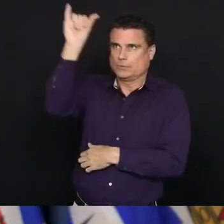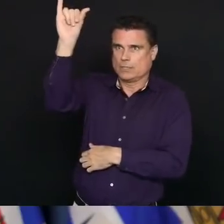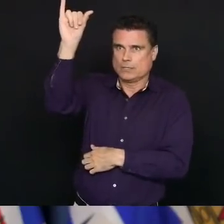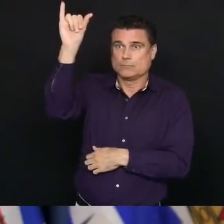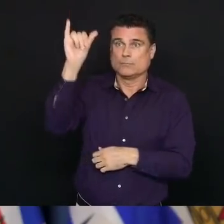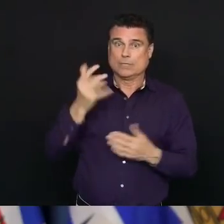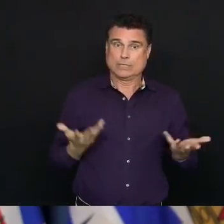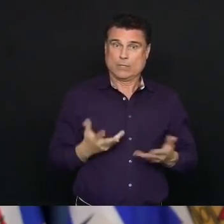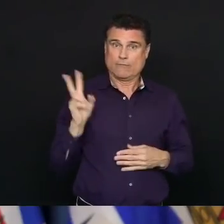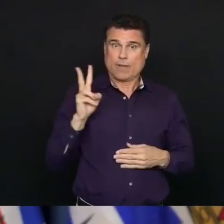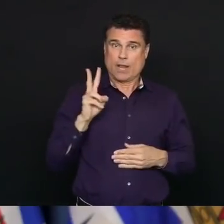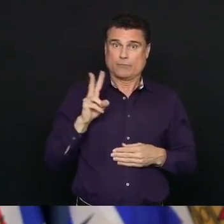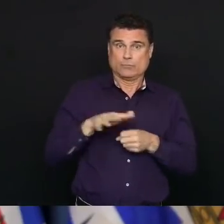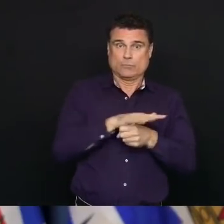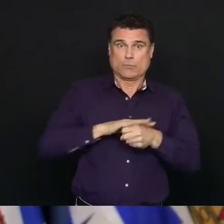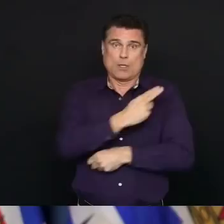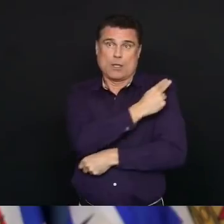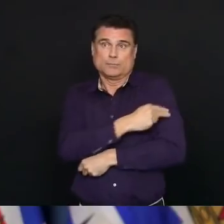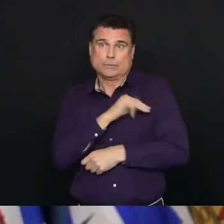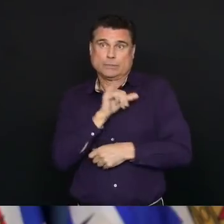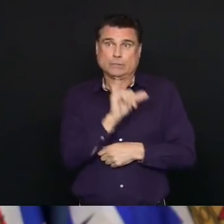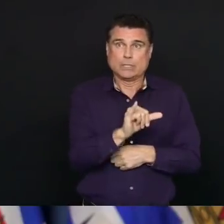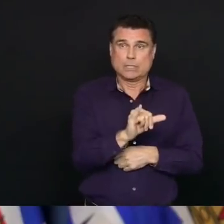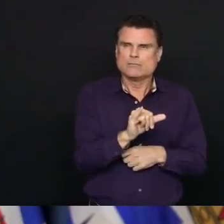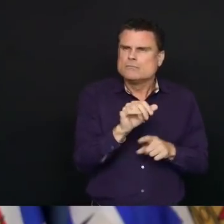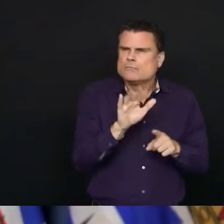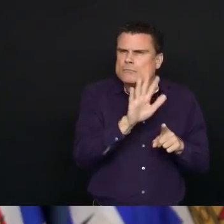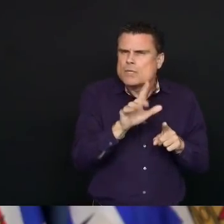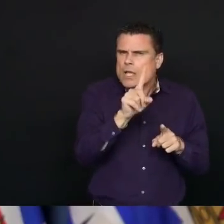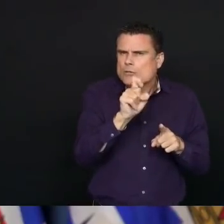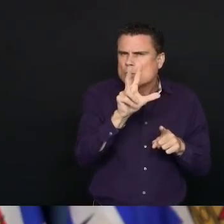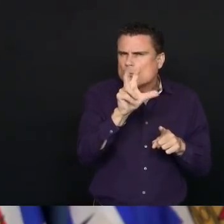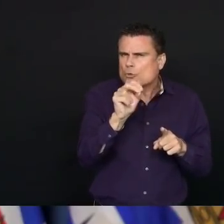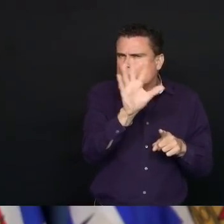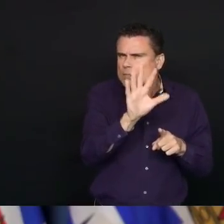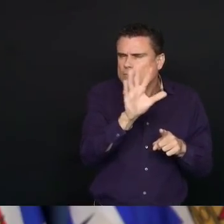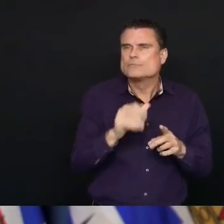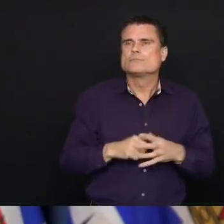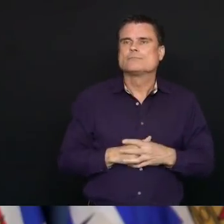and 43 Vancouver coastal health. Just a note in that context that 132 which is the reduction in overall